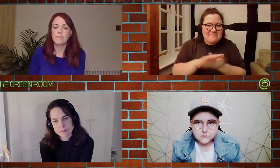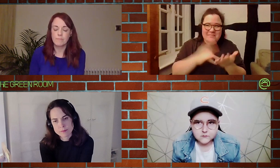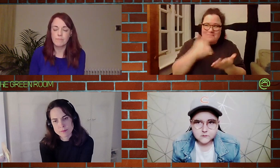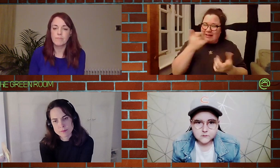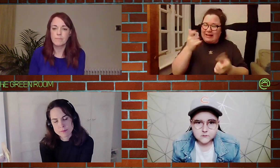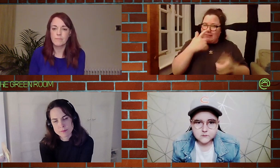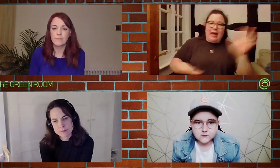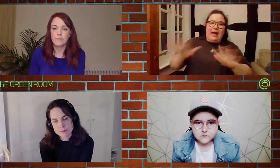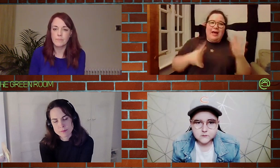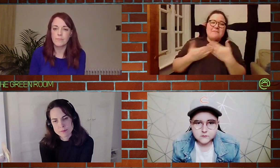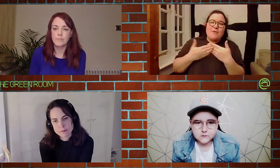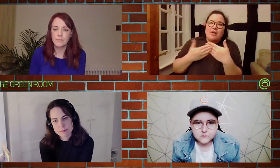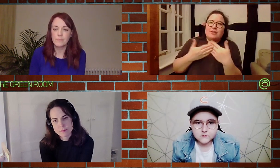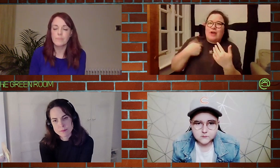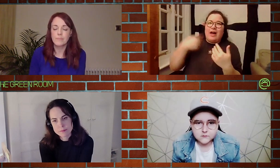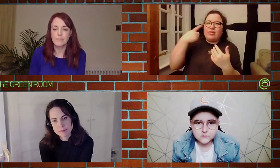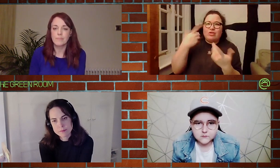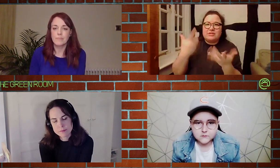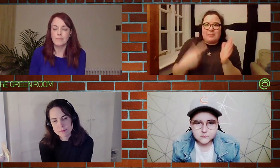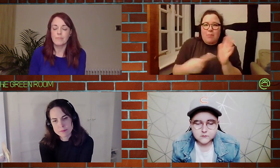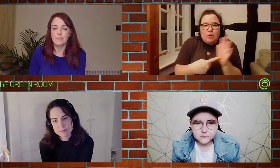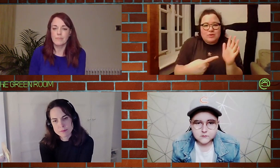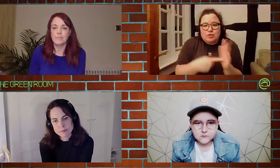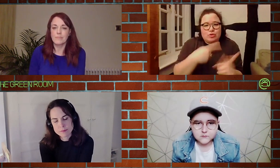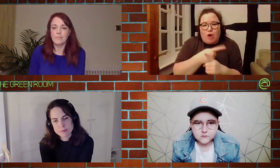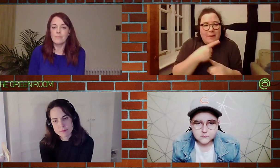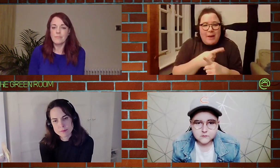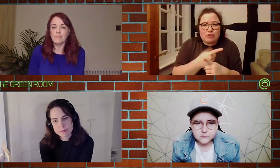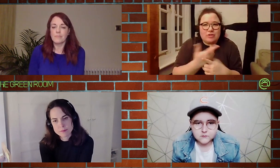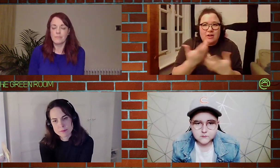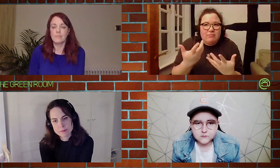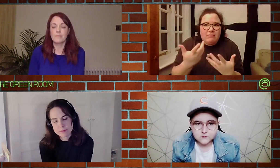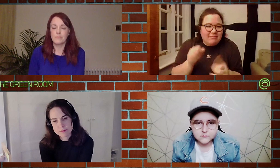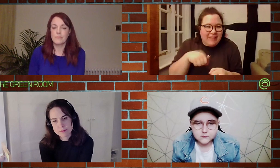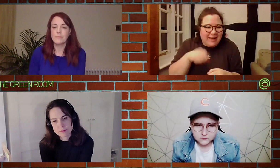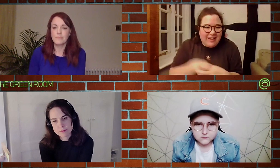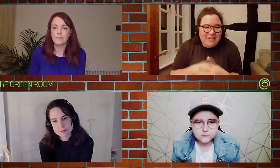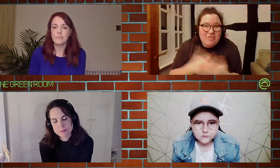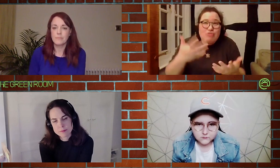on top of deafness. That can cause other issues.